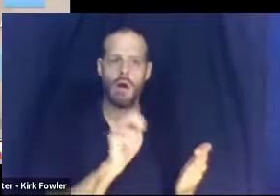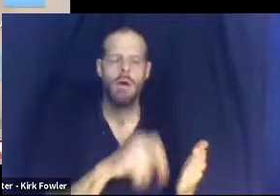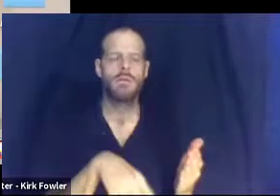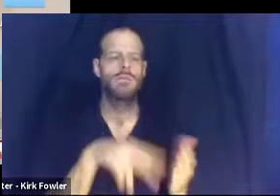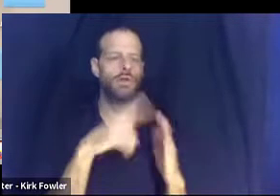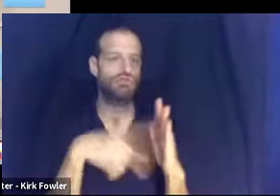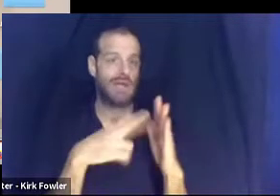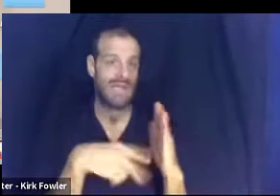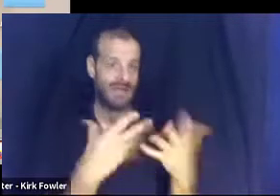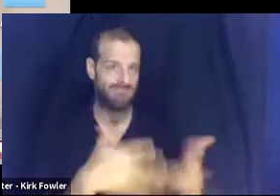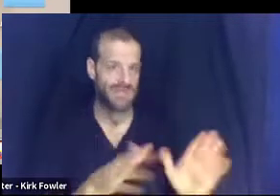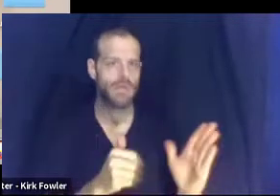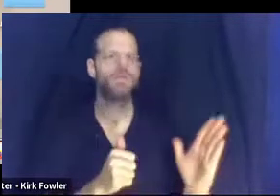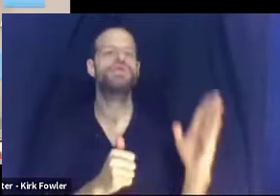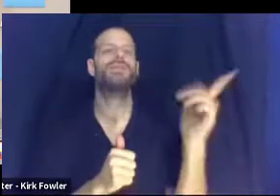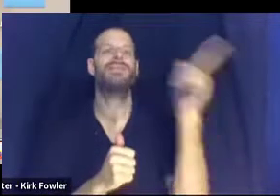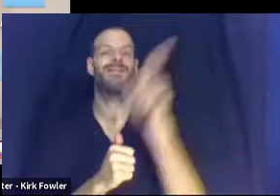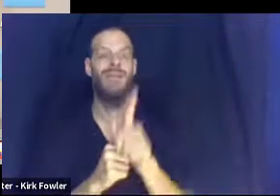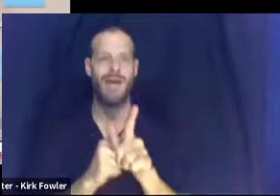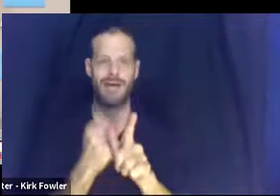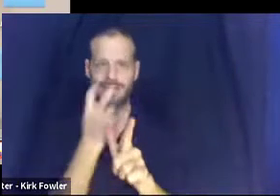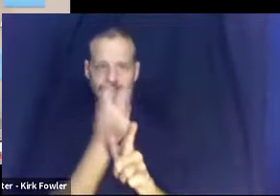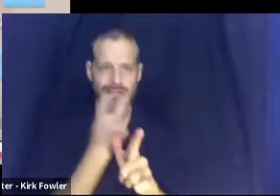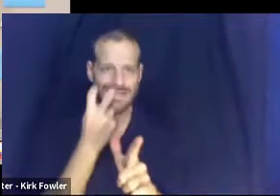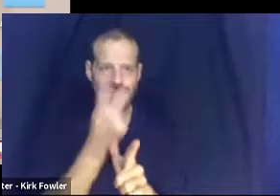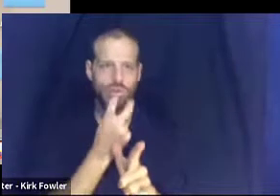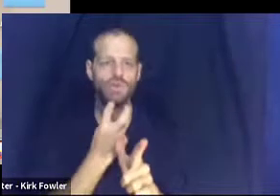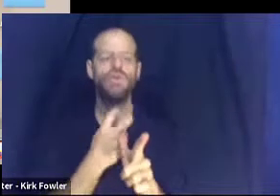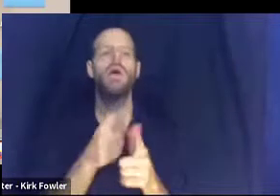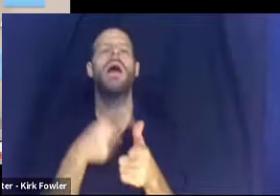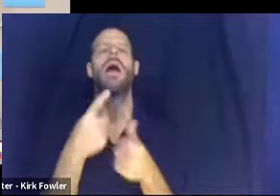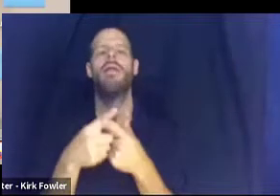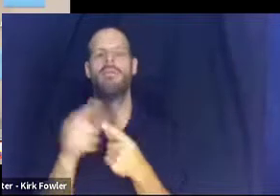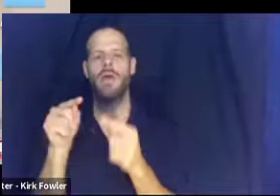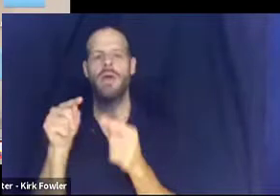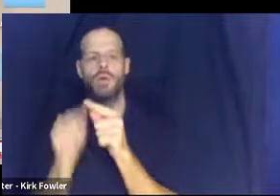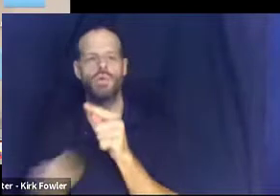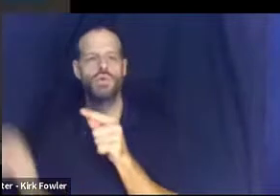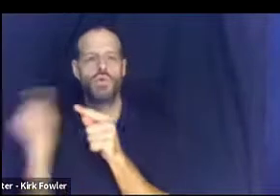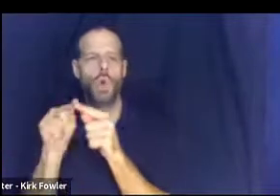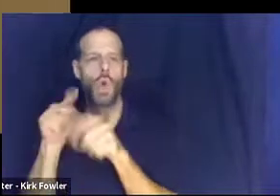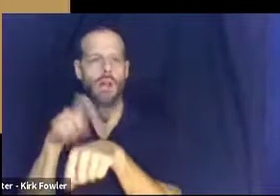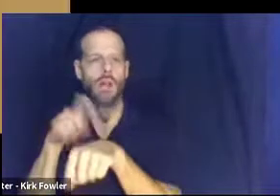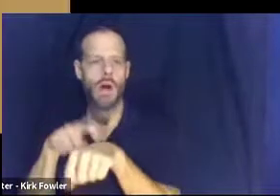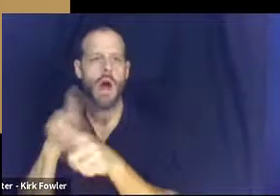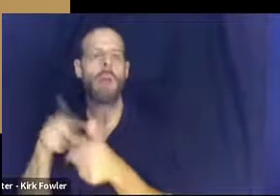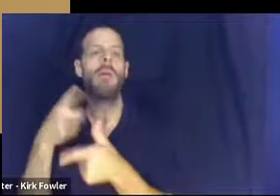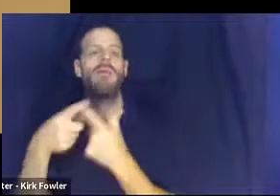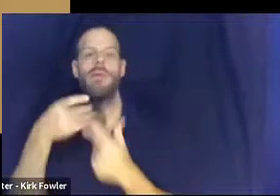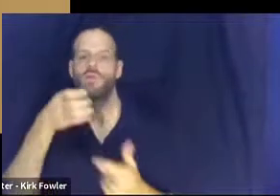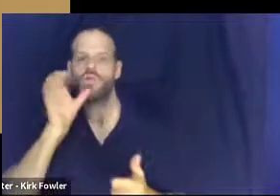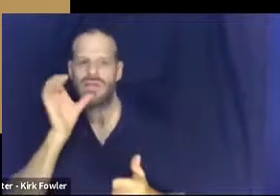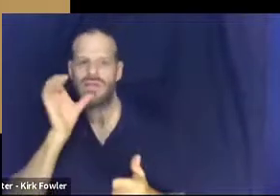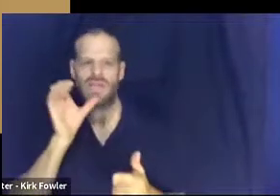It's gonna be time for speech. And then you're gonna go to circle time, and then you're gonna have a drink. So, let's just watch that.